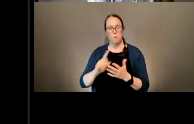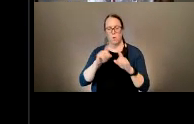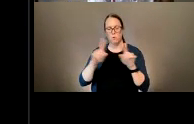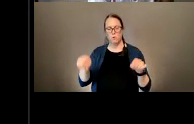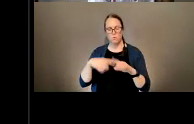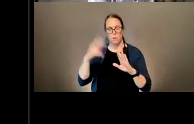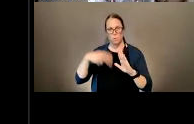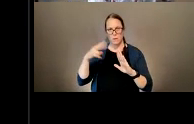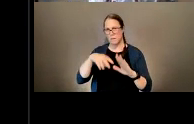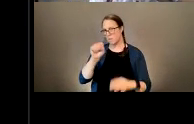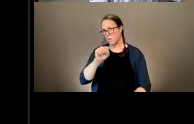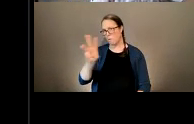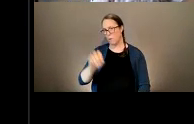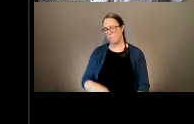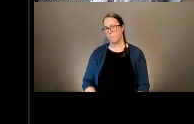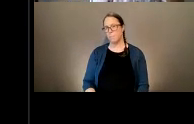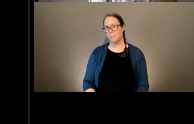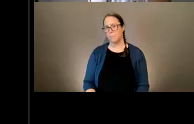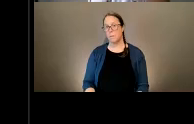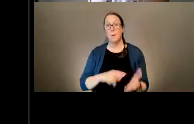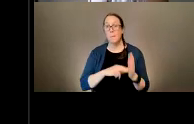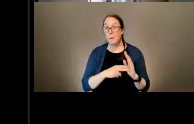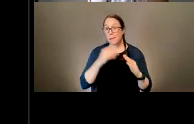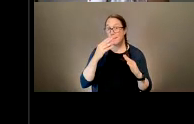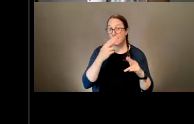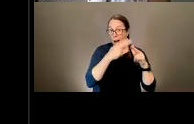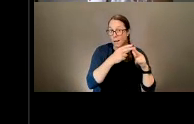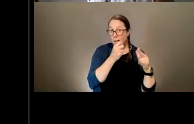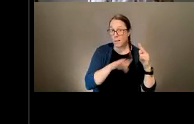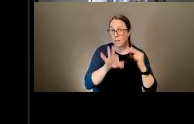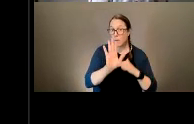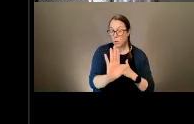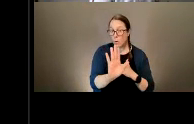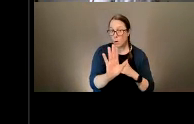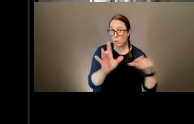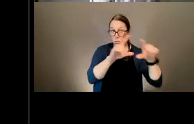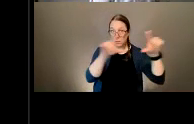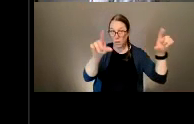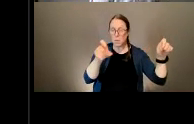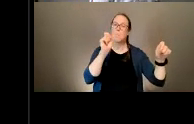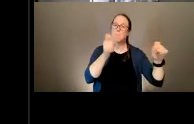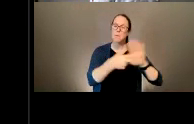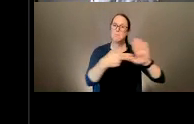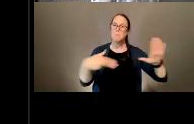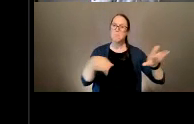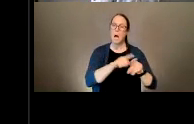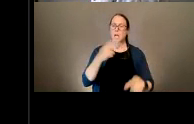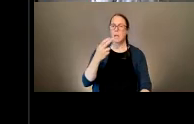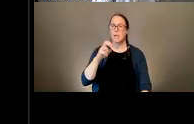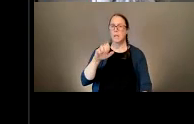So this means that the titles of your document must be tagged as headings for efficient navigation